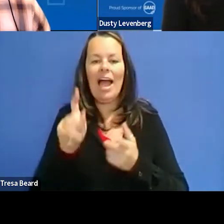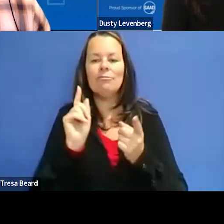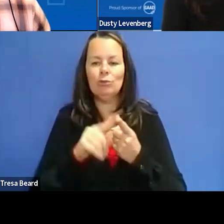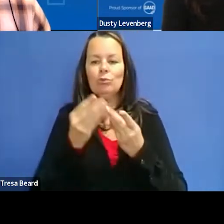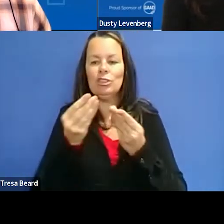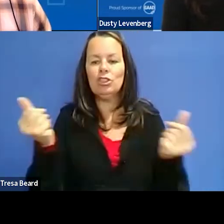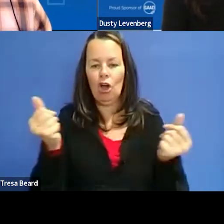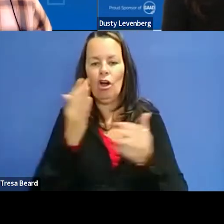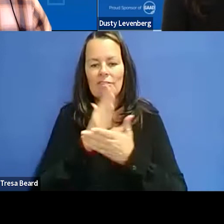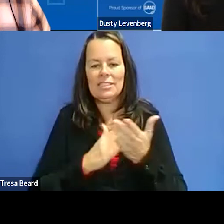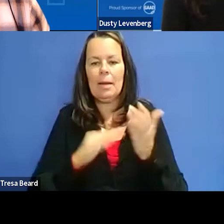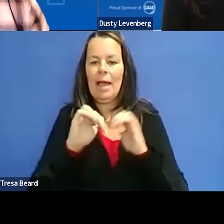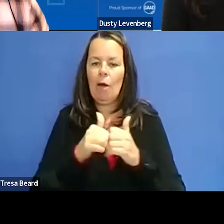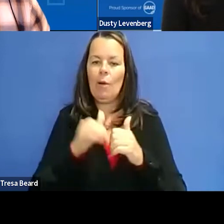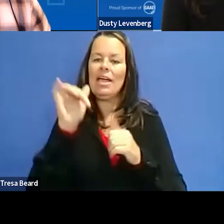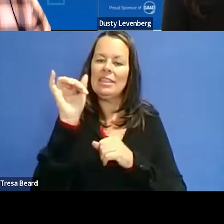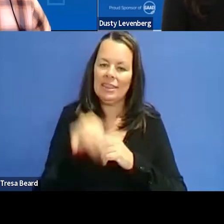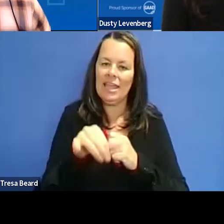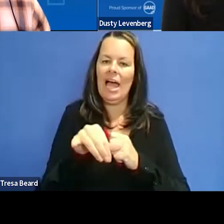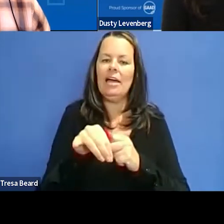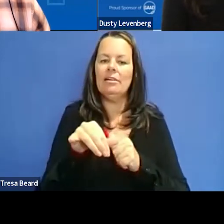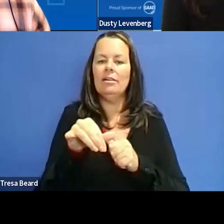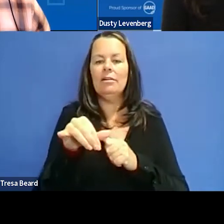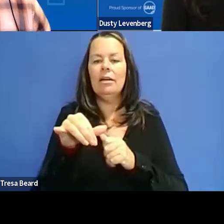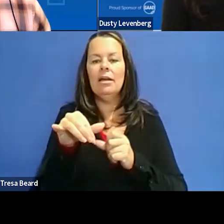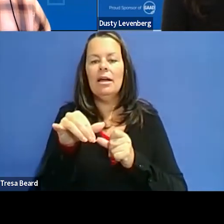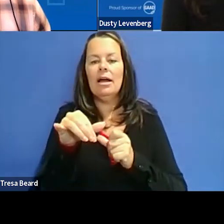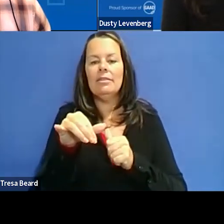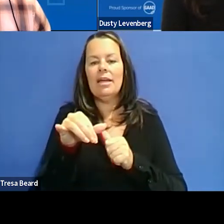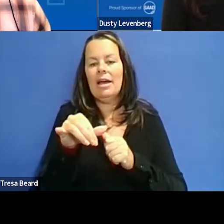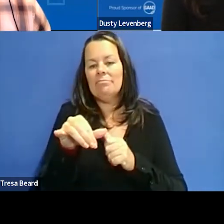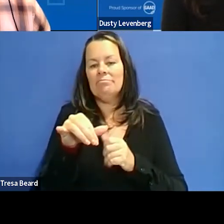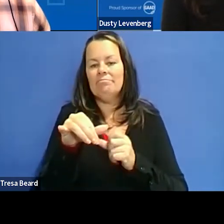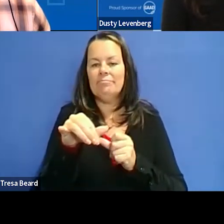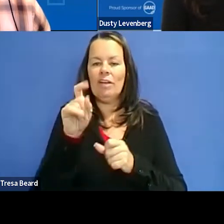in order to understand how -- what the desire would be.